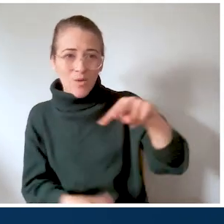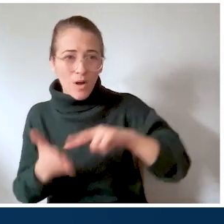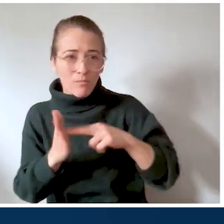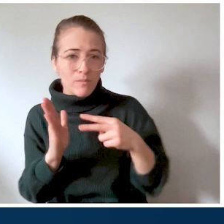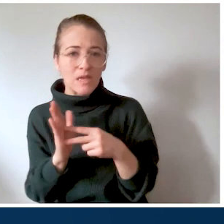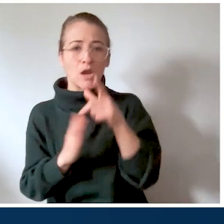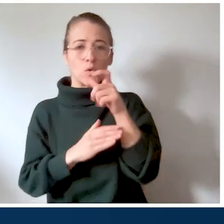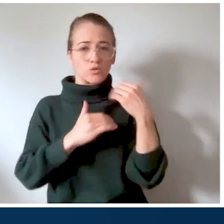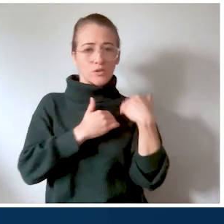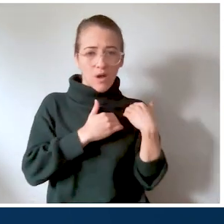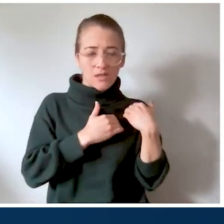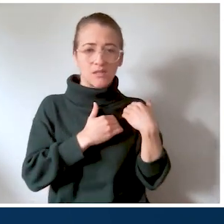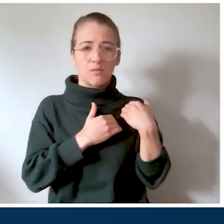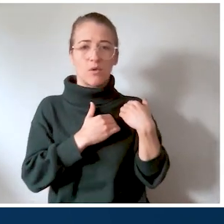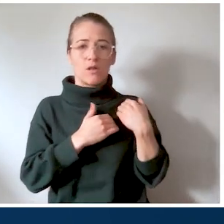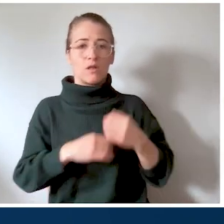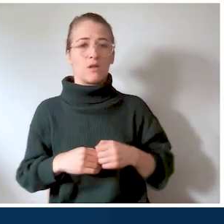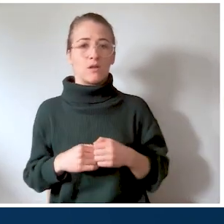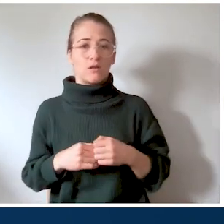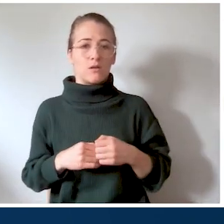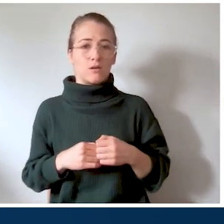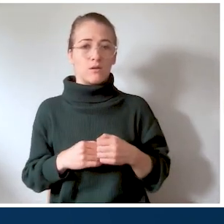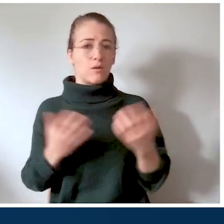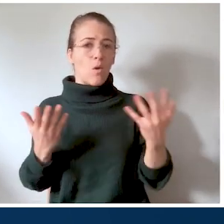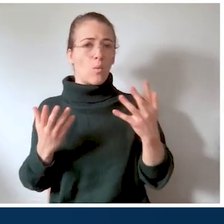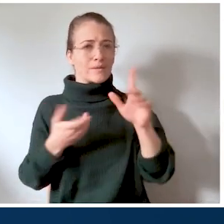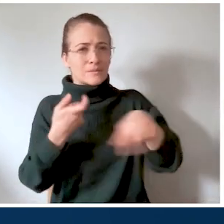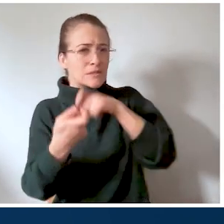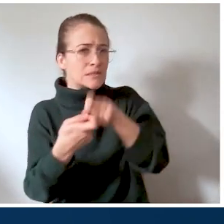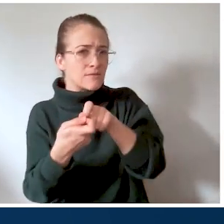who is responsible for it, and what is it considered?